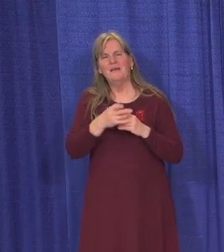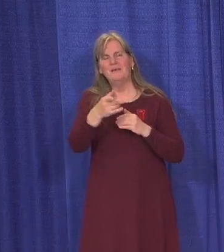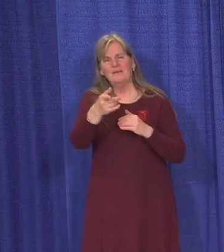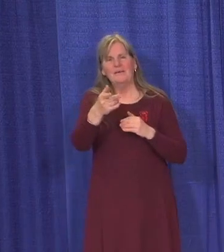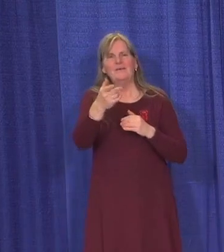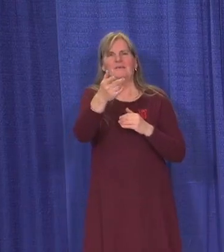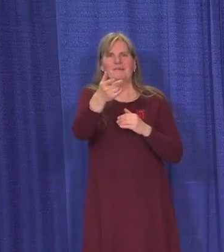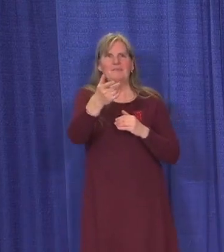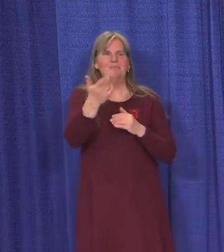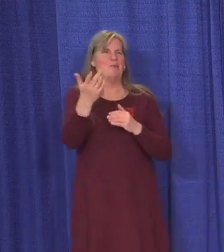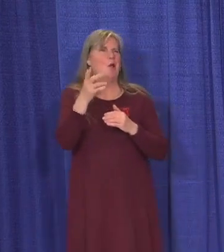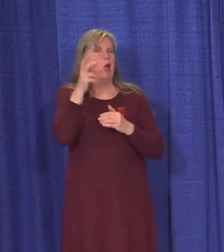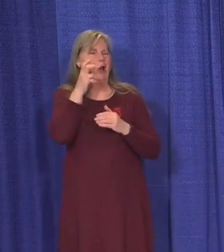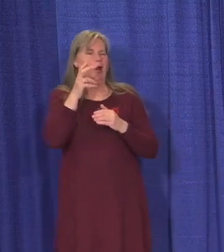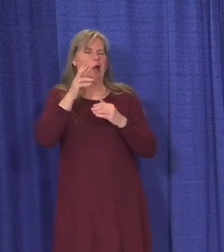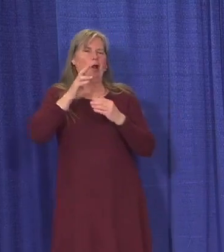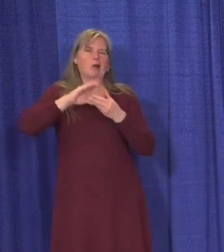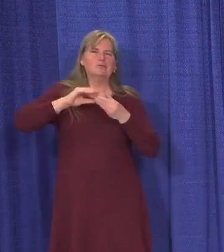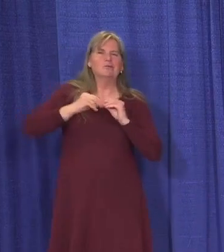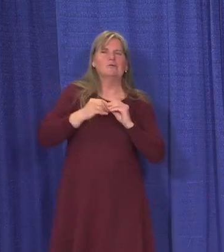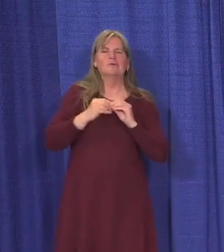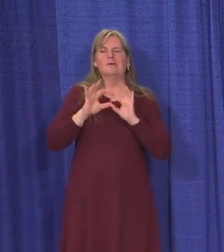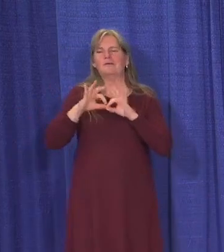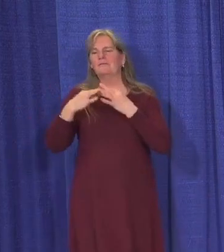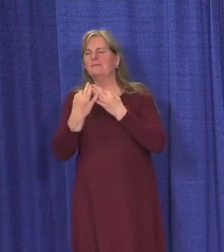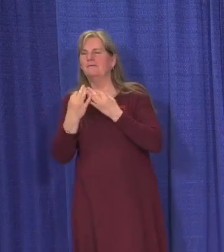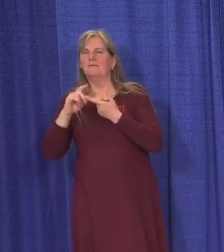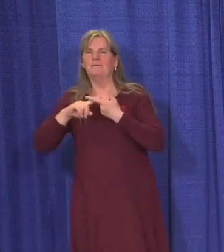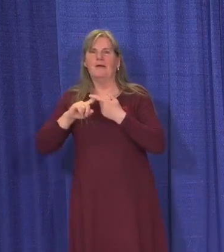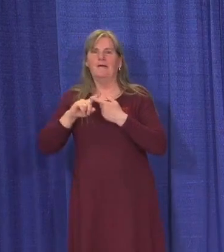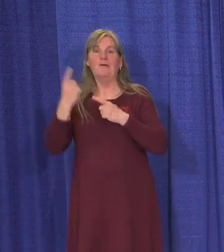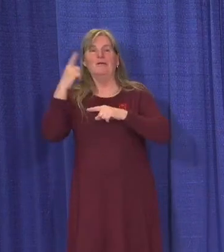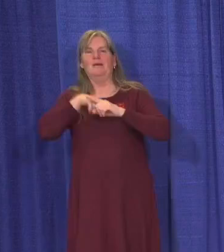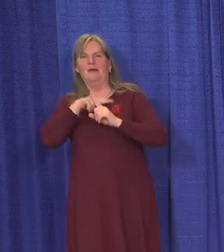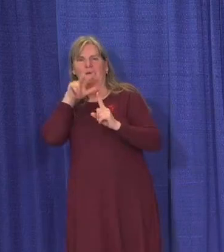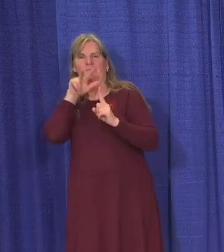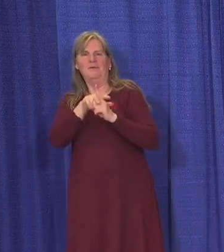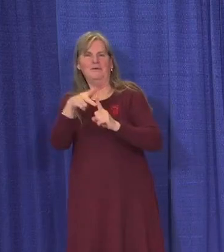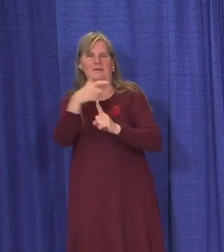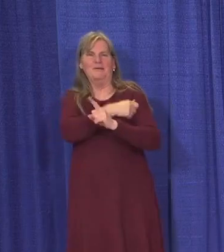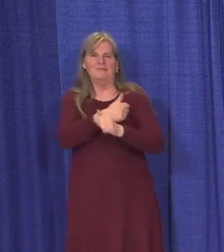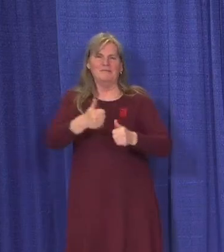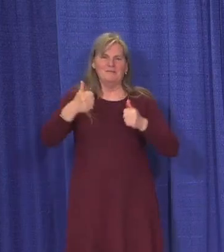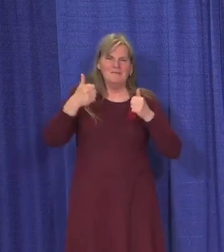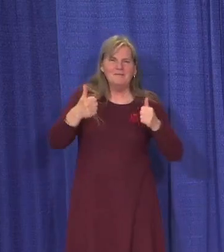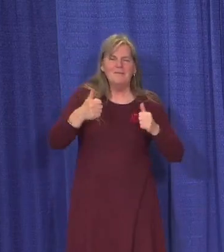It's great to see the growing pace of vaccination with promise the rest of the country will